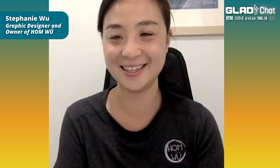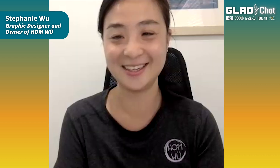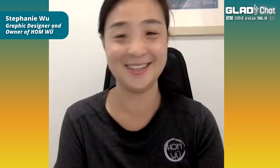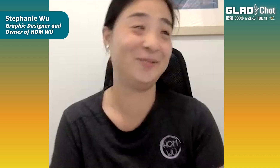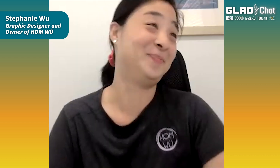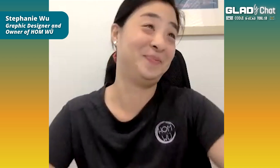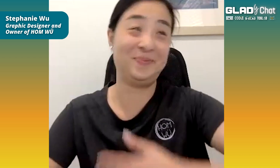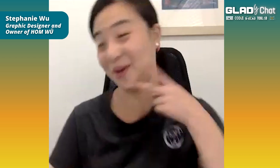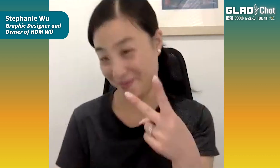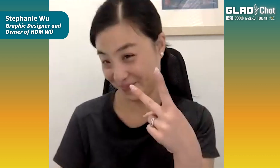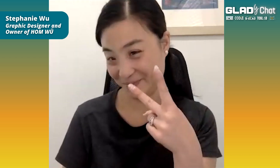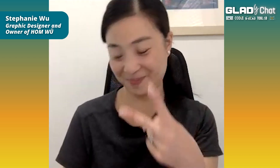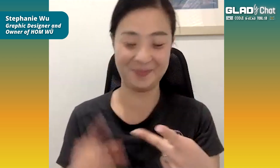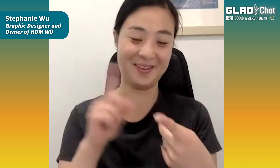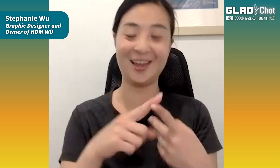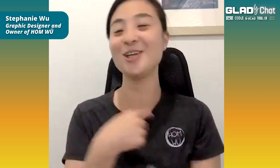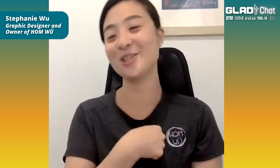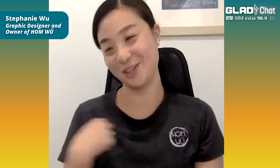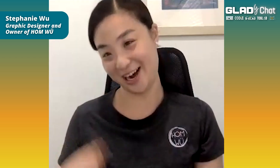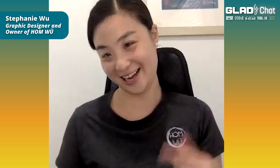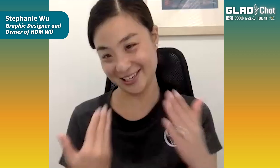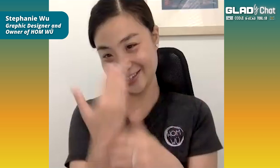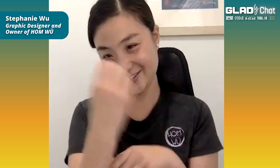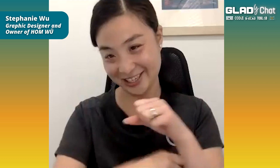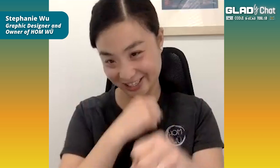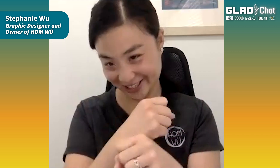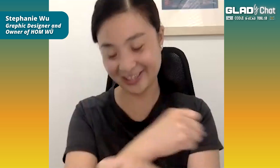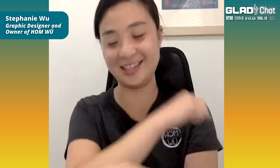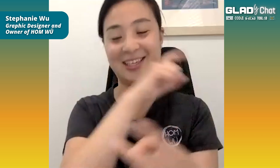Two things! First, Chinese [Lunar] New Year